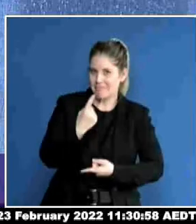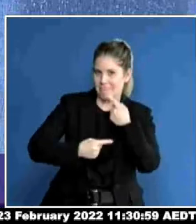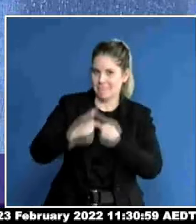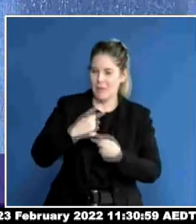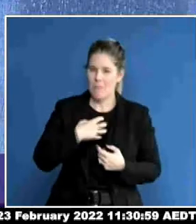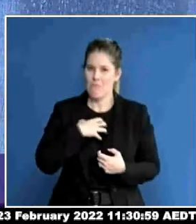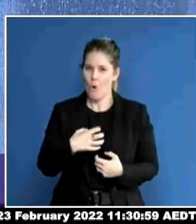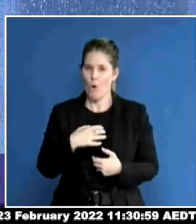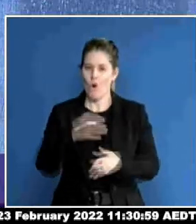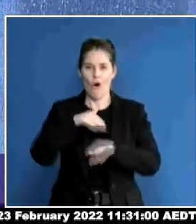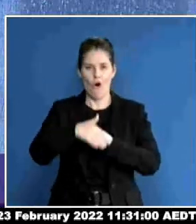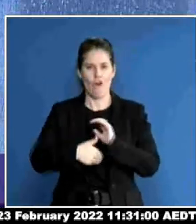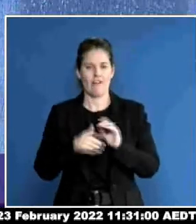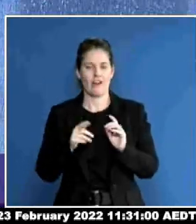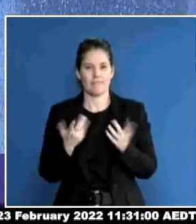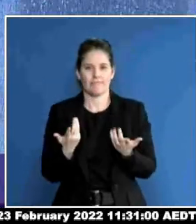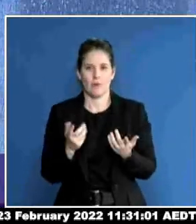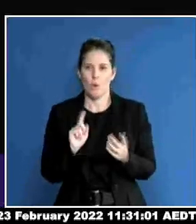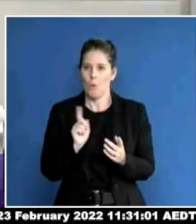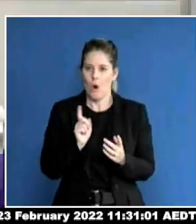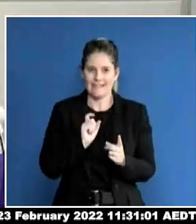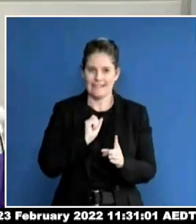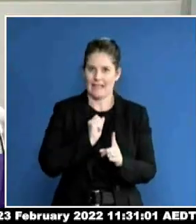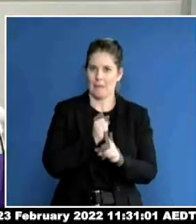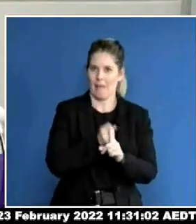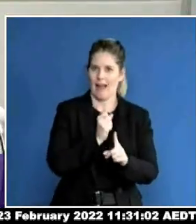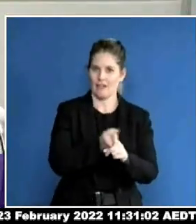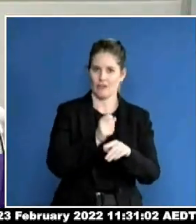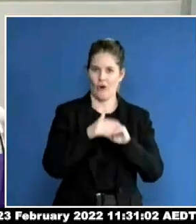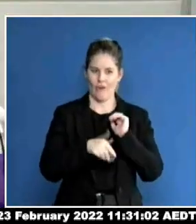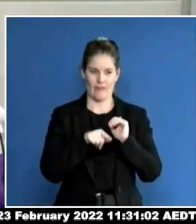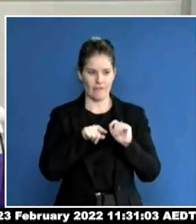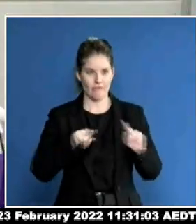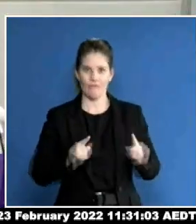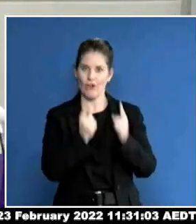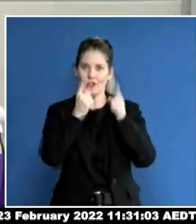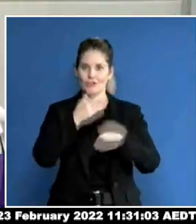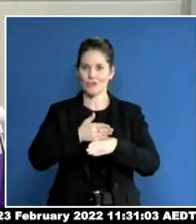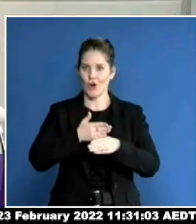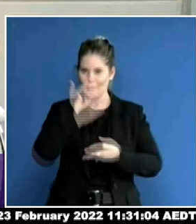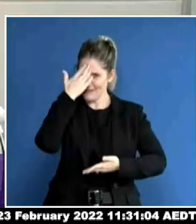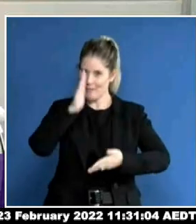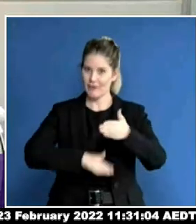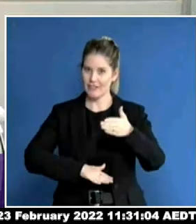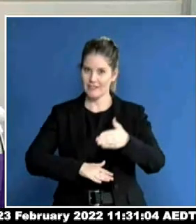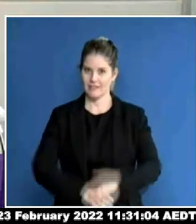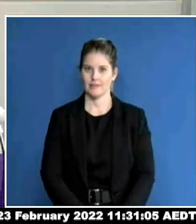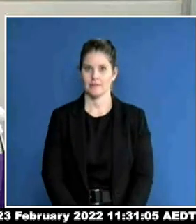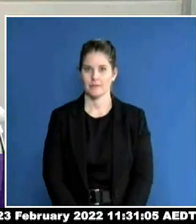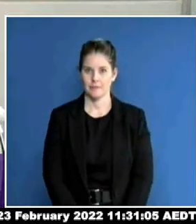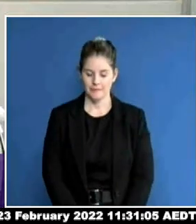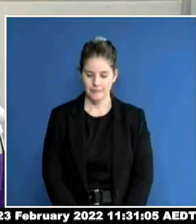I can.